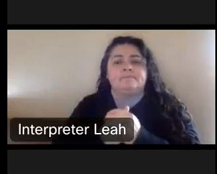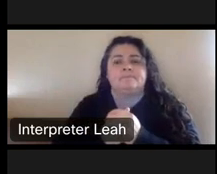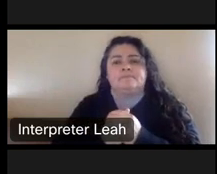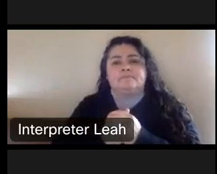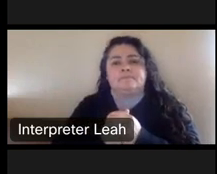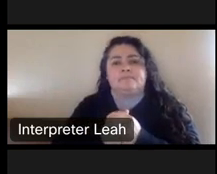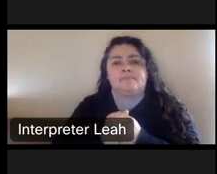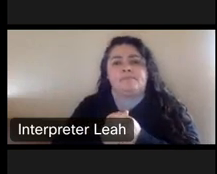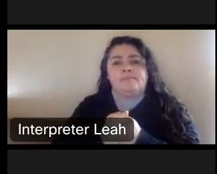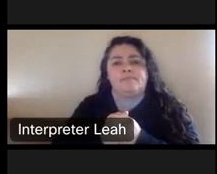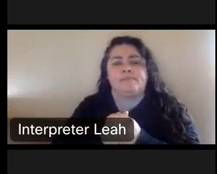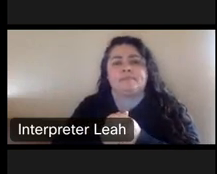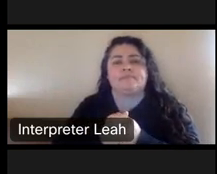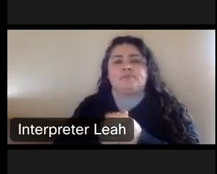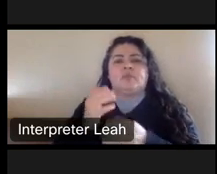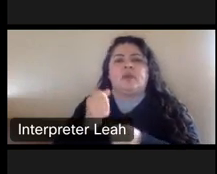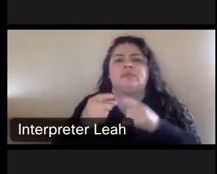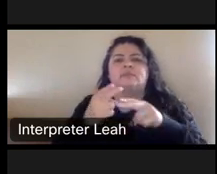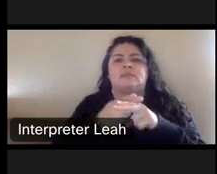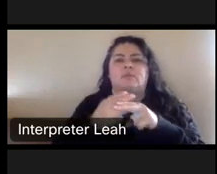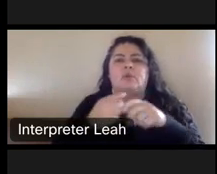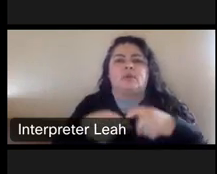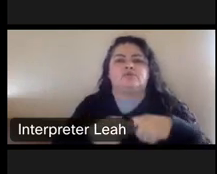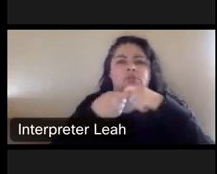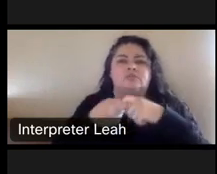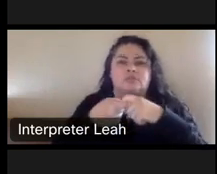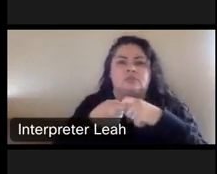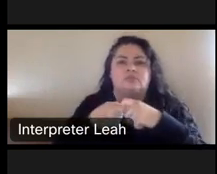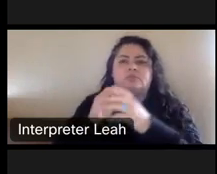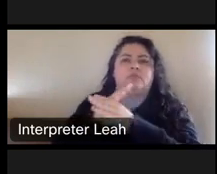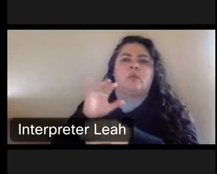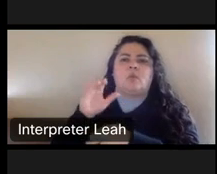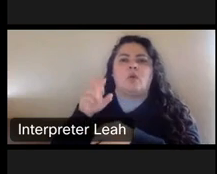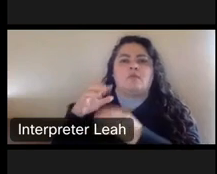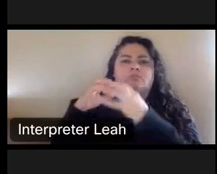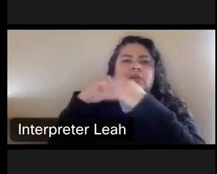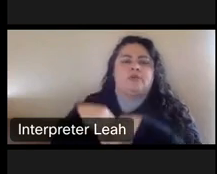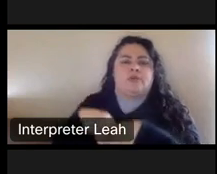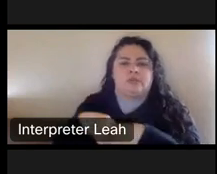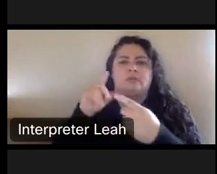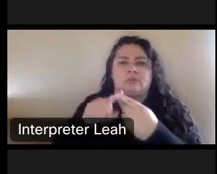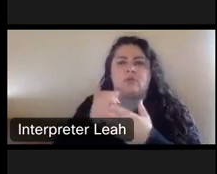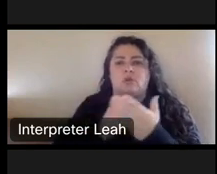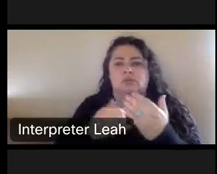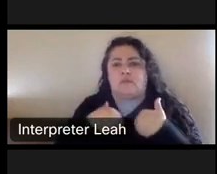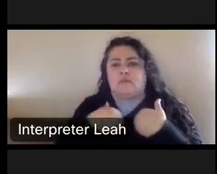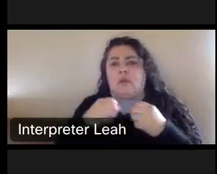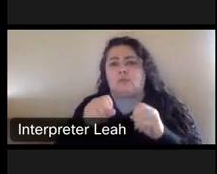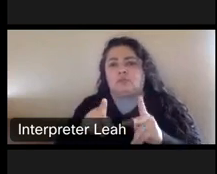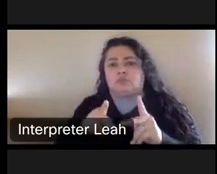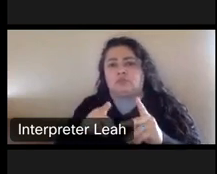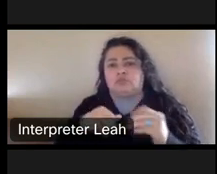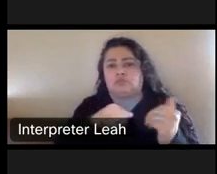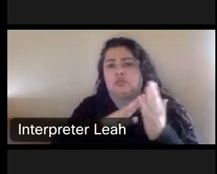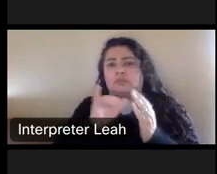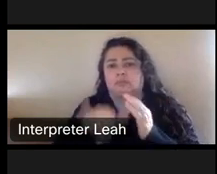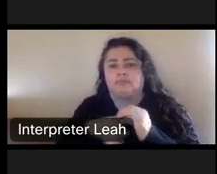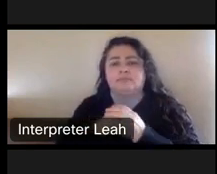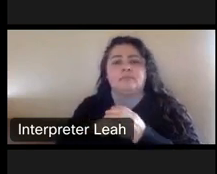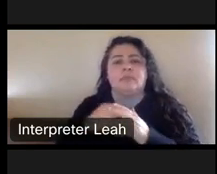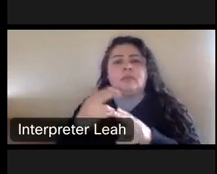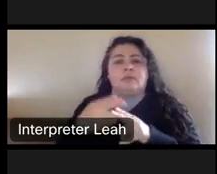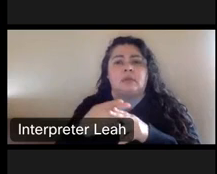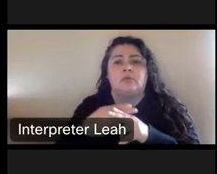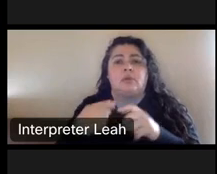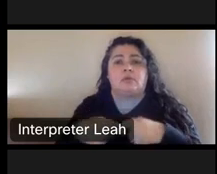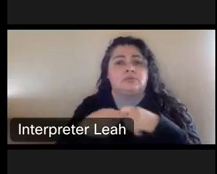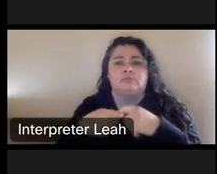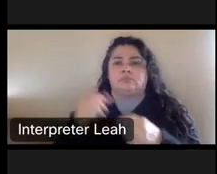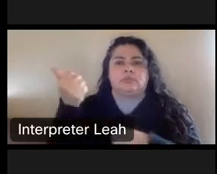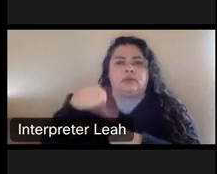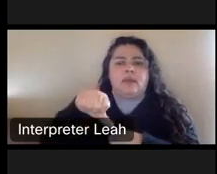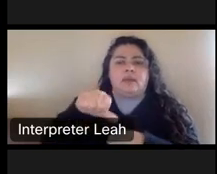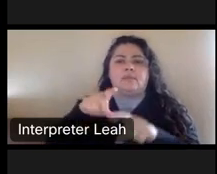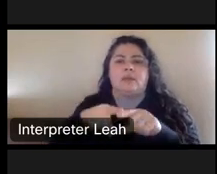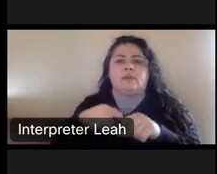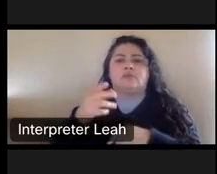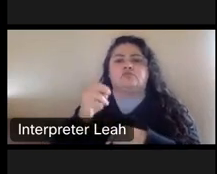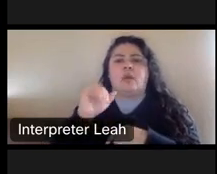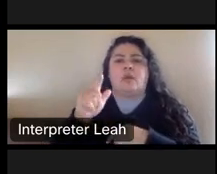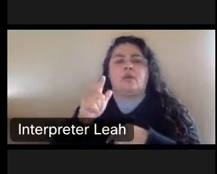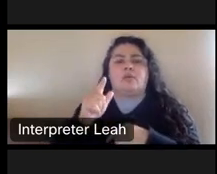They saw an injunction a temporary injection to prevent we'll call from tearing it down until the artist had a chance to address this. Uh, the temporary injection was denied pending a trial over the whole building.